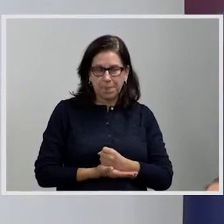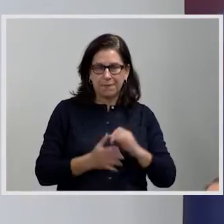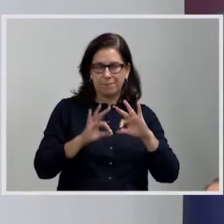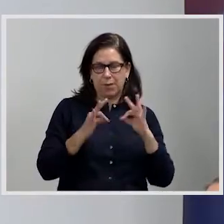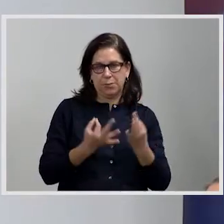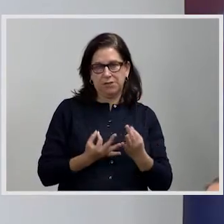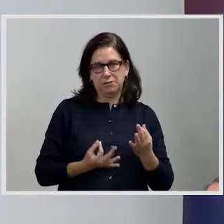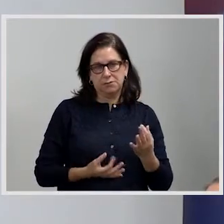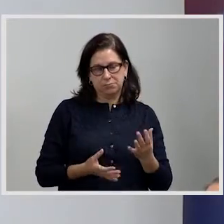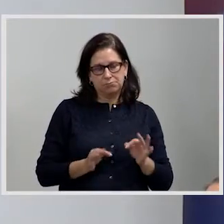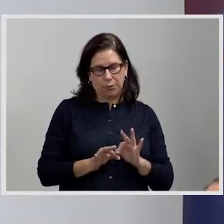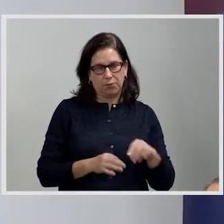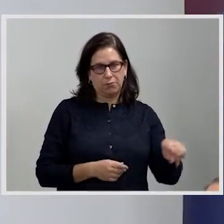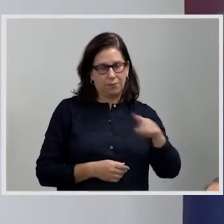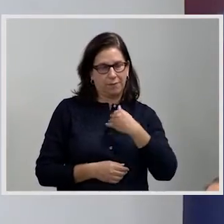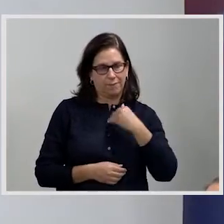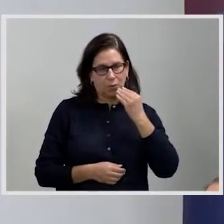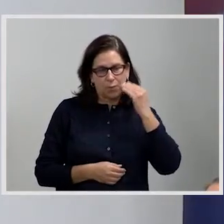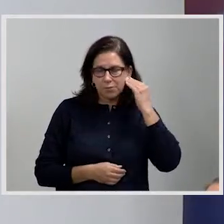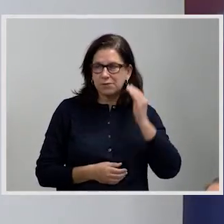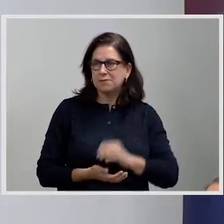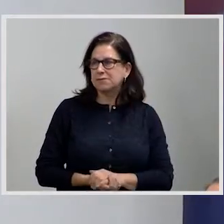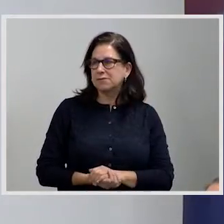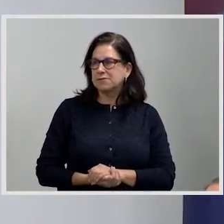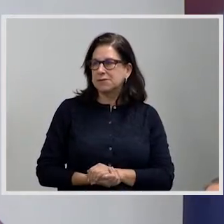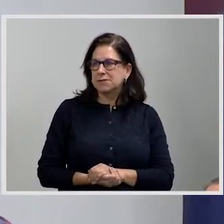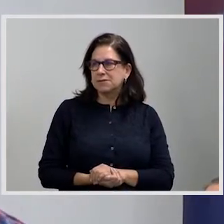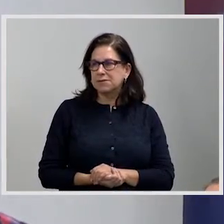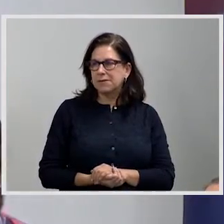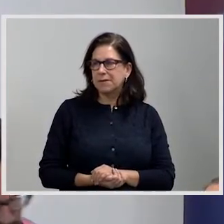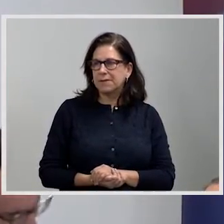DEPUTY MAYOR NILES IS EXCITED ABOUT THAT APPROACH. LAST TABLE, WE'RE GOING TO